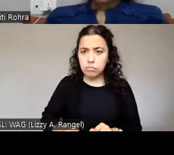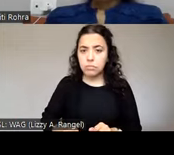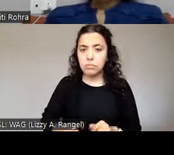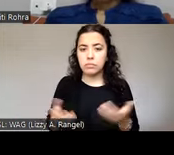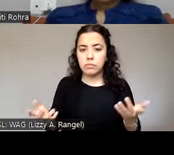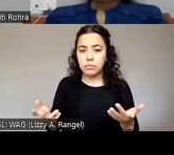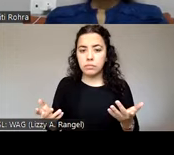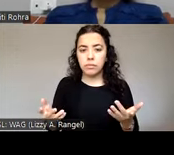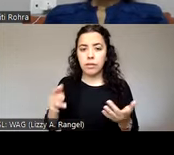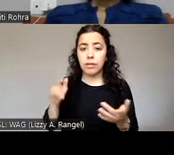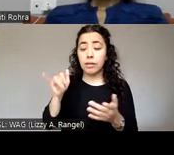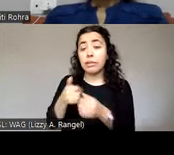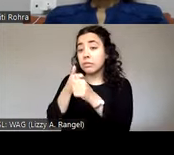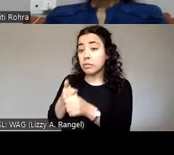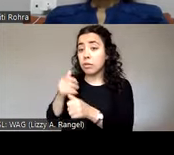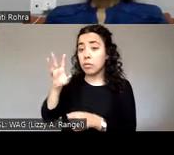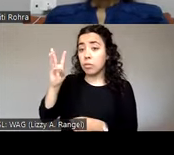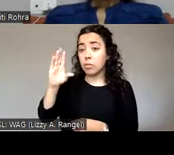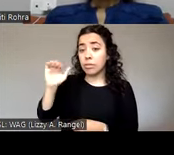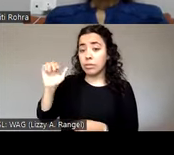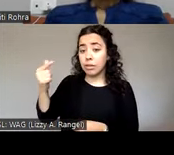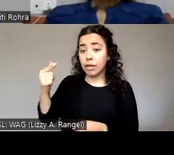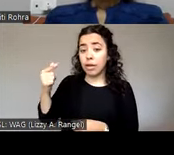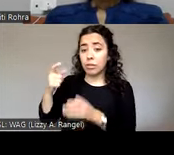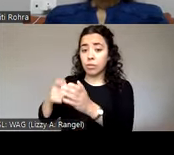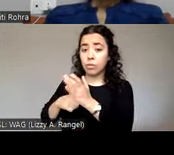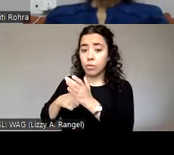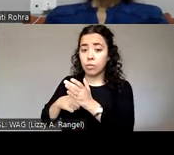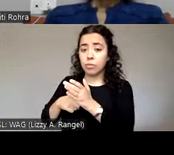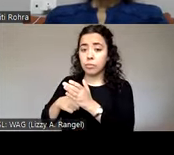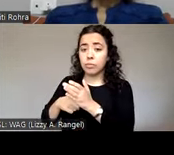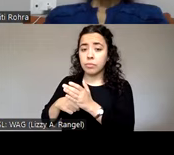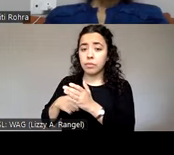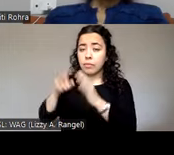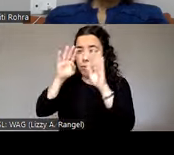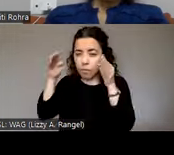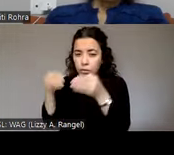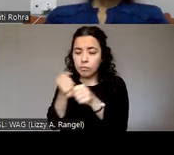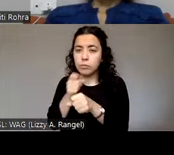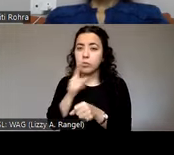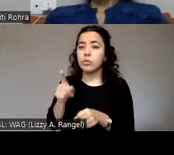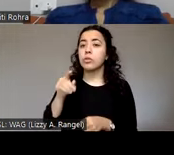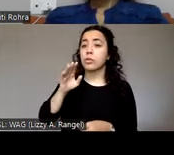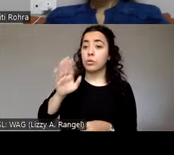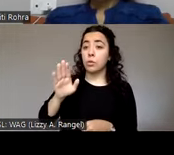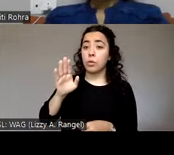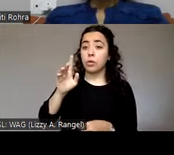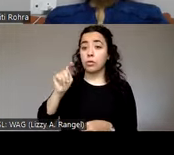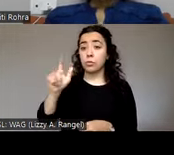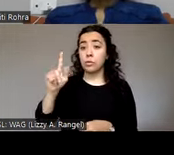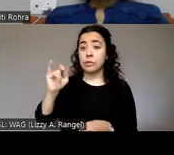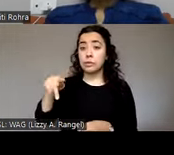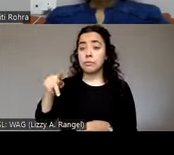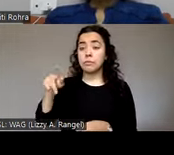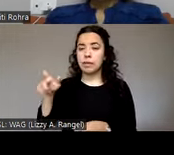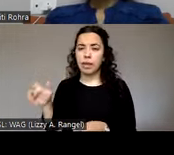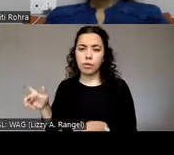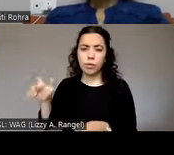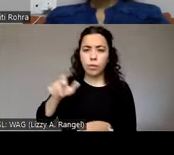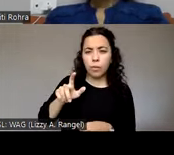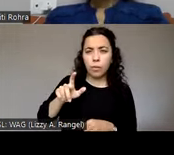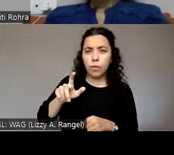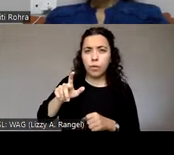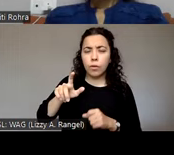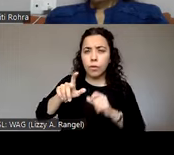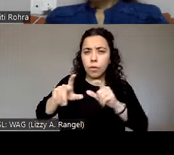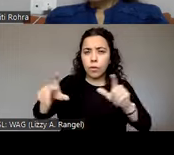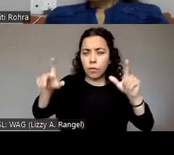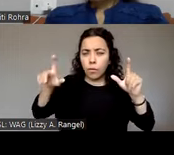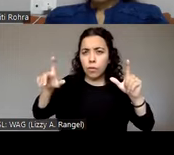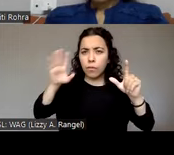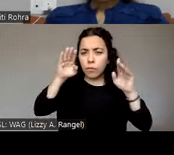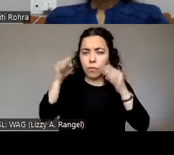very important to make sure these Tool Tips are available. Some users will rely on magnification